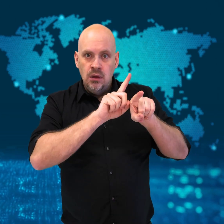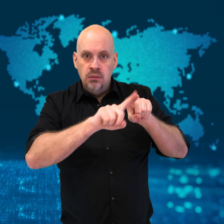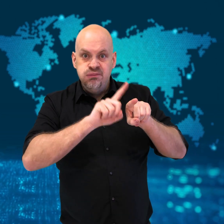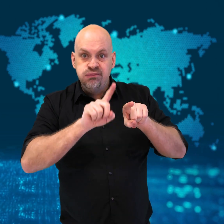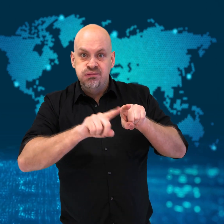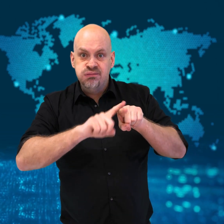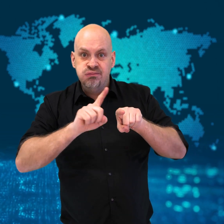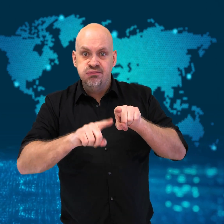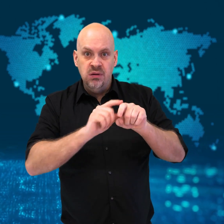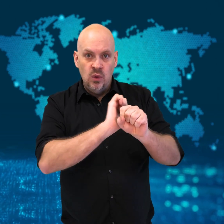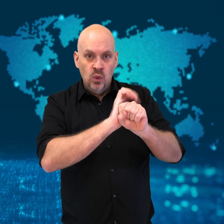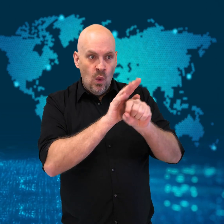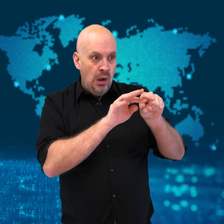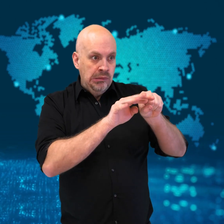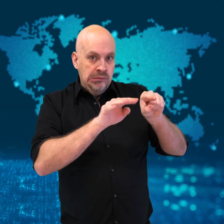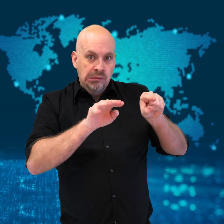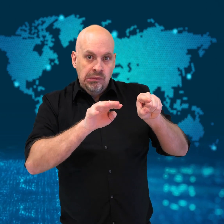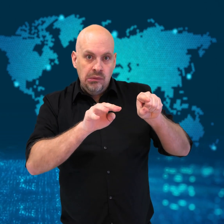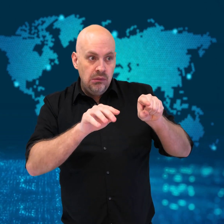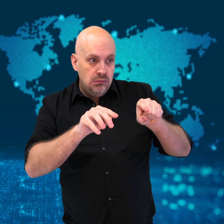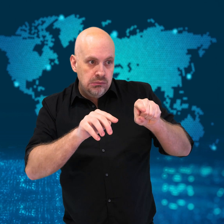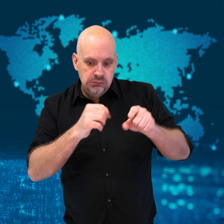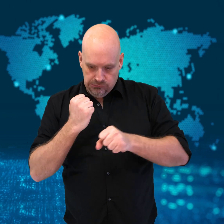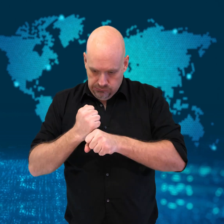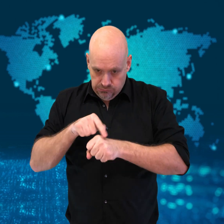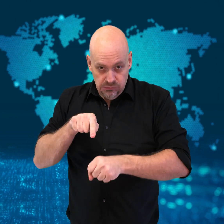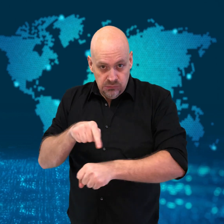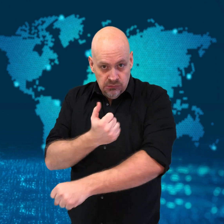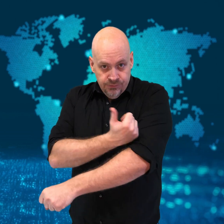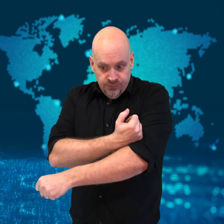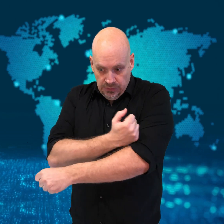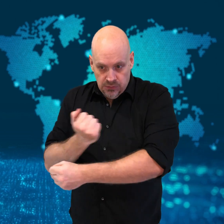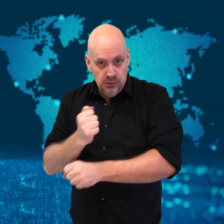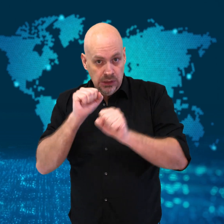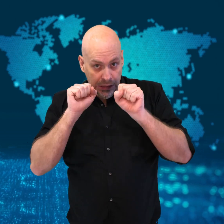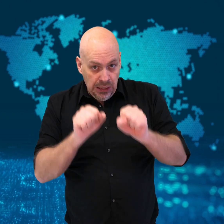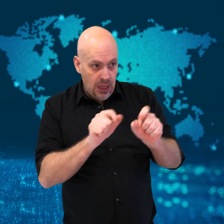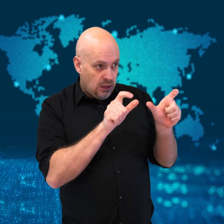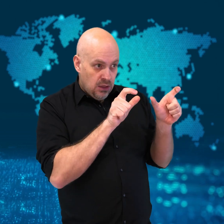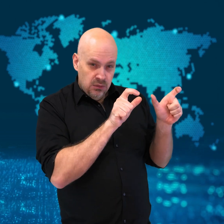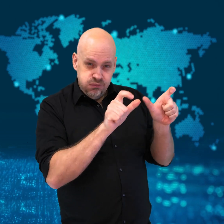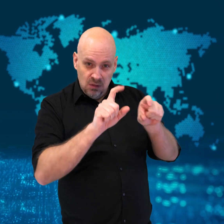shots are effective against the variants.